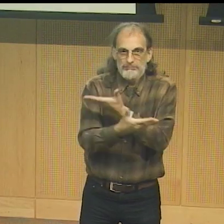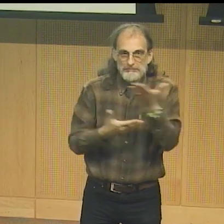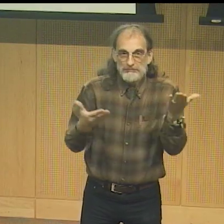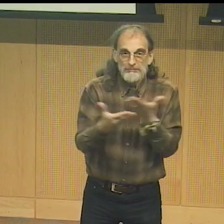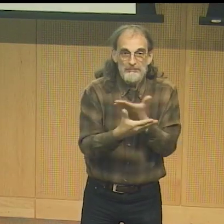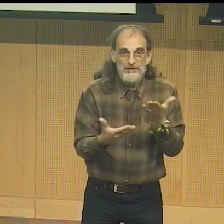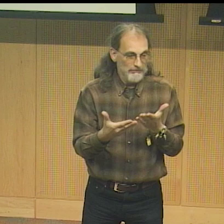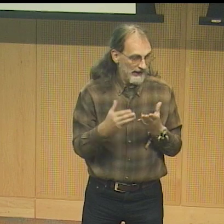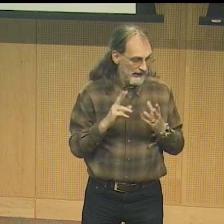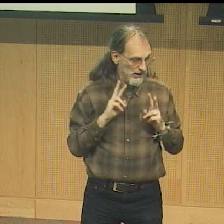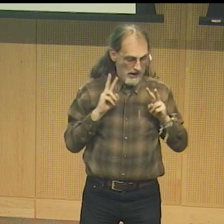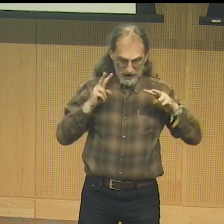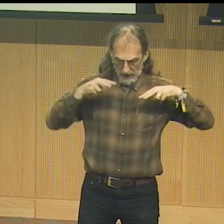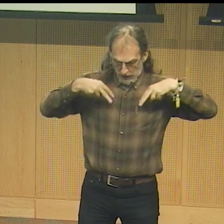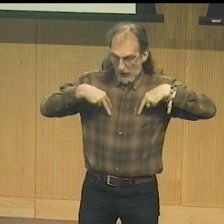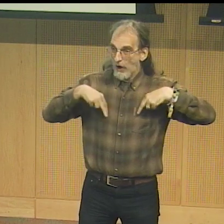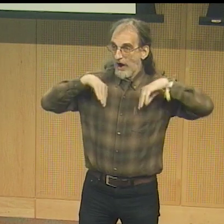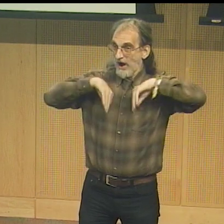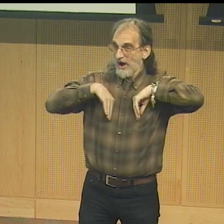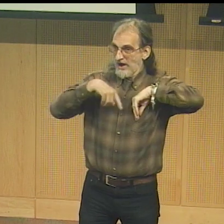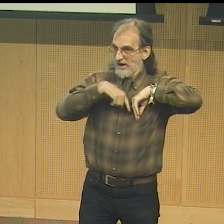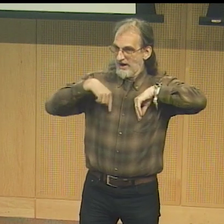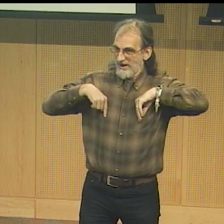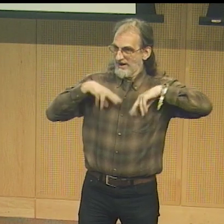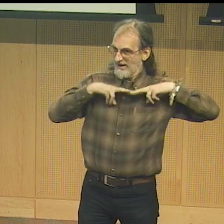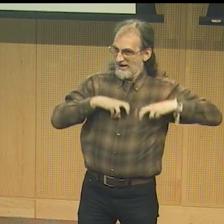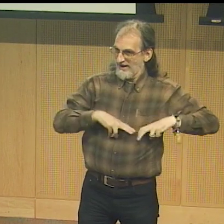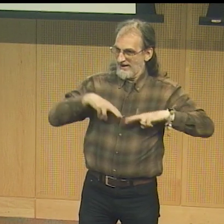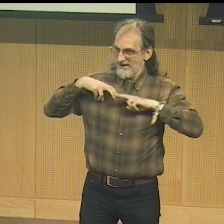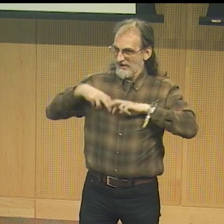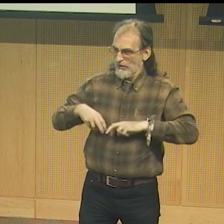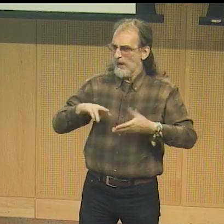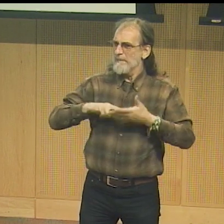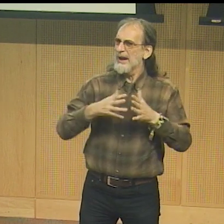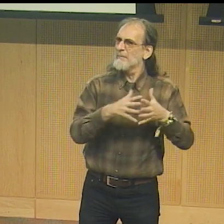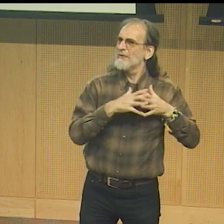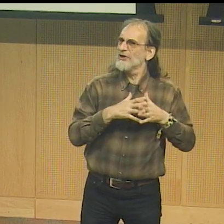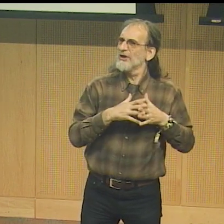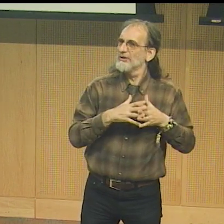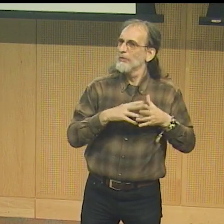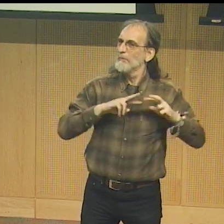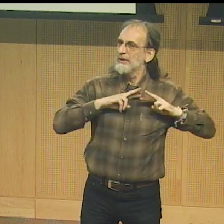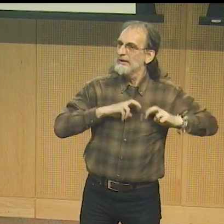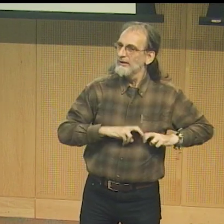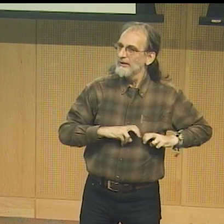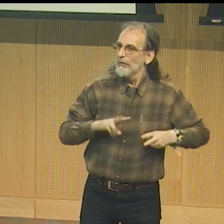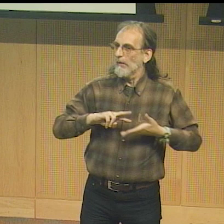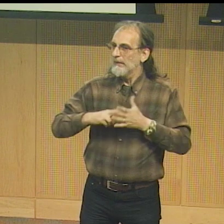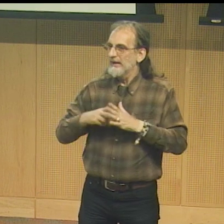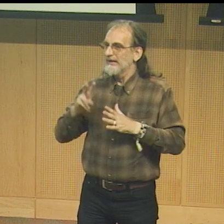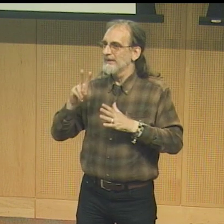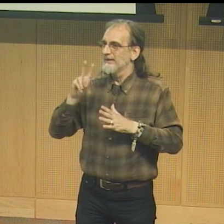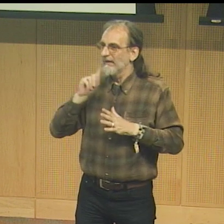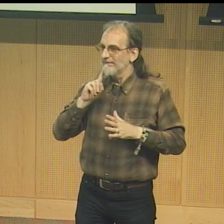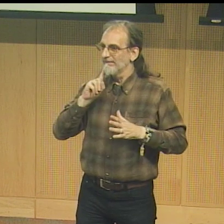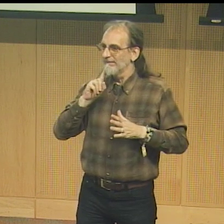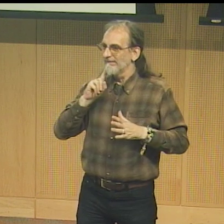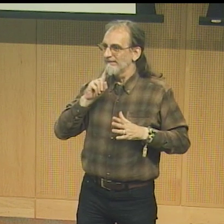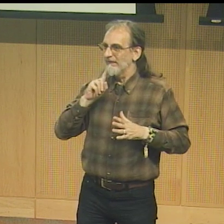and forums to analyze, what is that American culture inside of you and what is the Deaf culture inside of you?